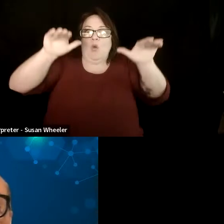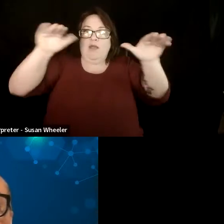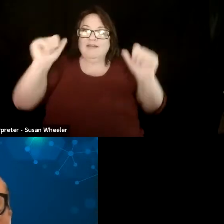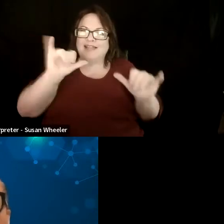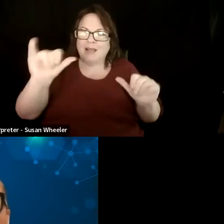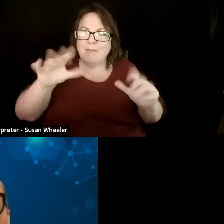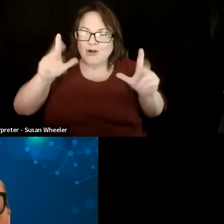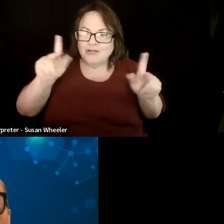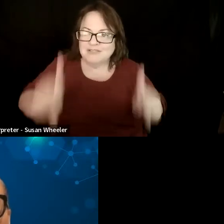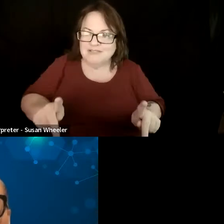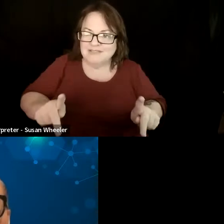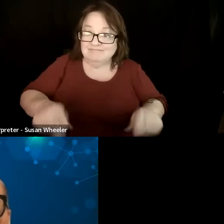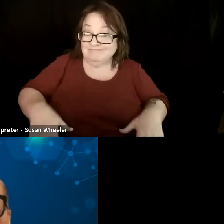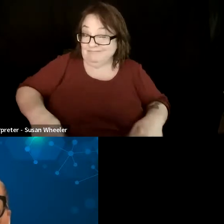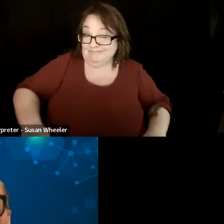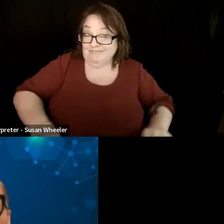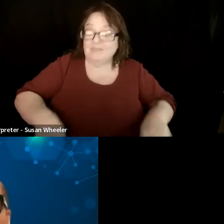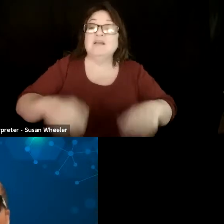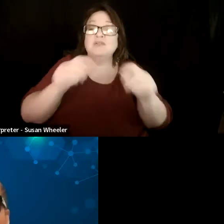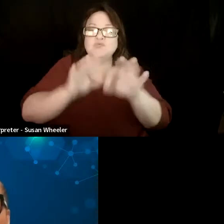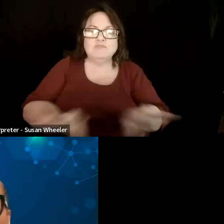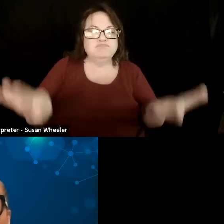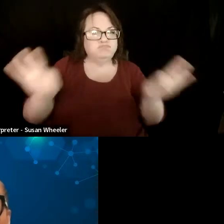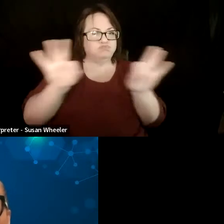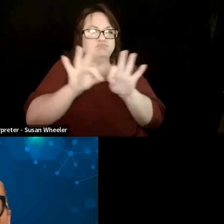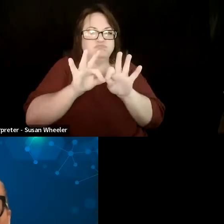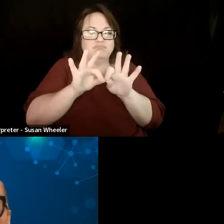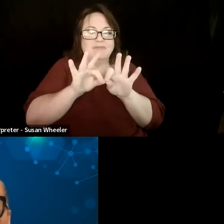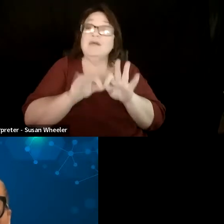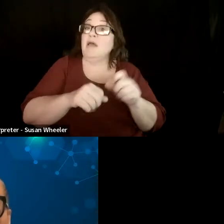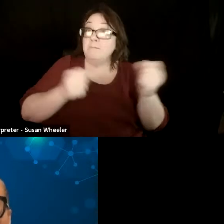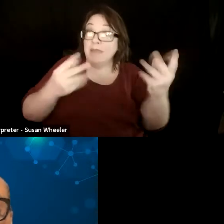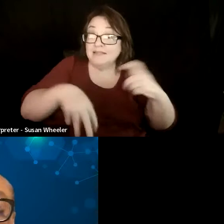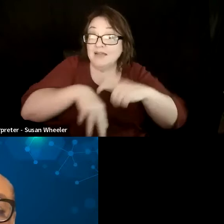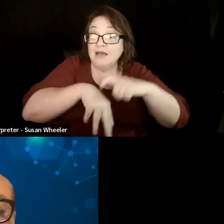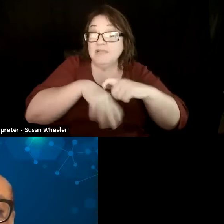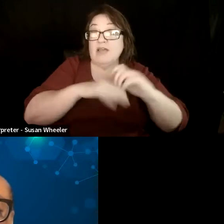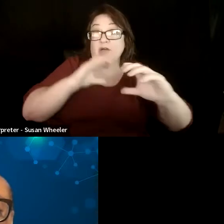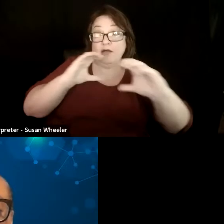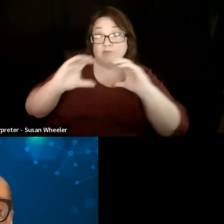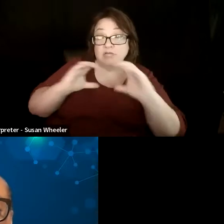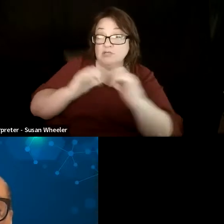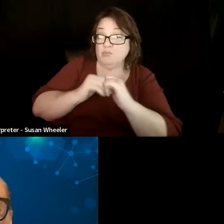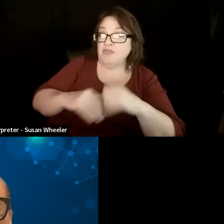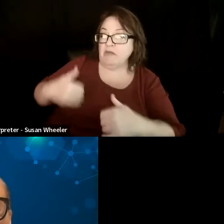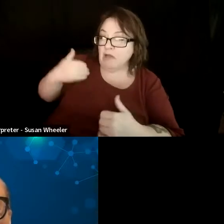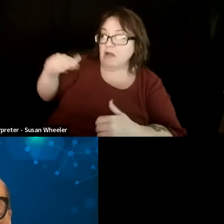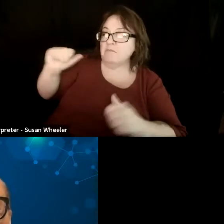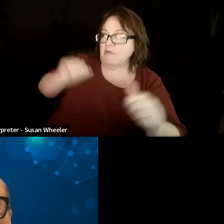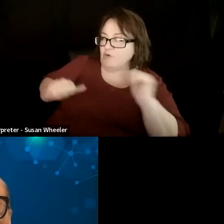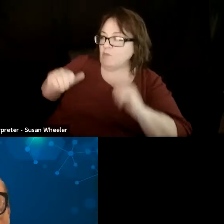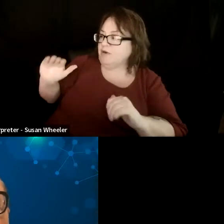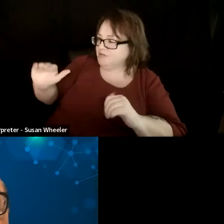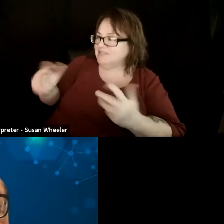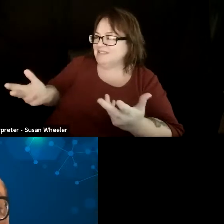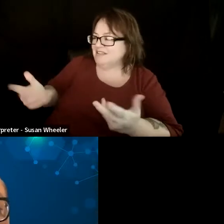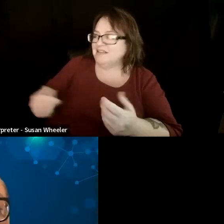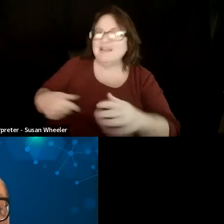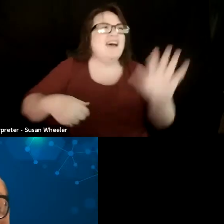I think it's really critical, and I've had many conversations with the young performers that they want to be listened to